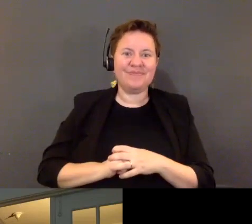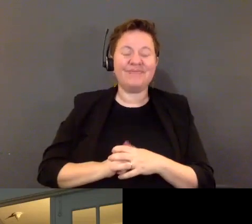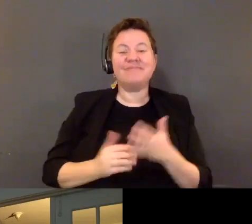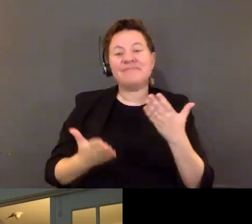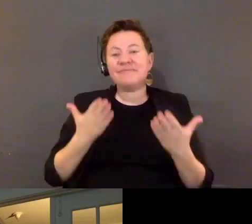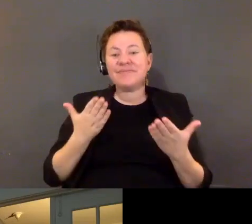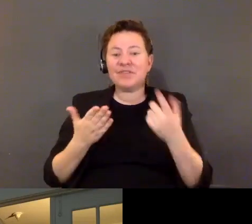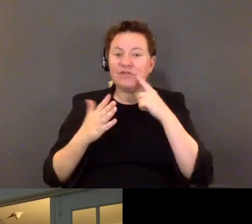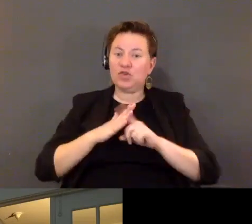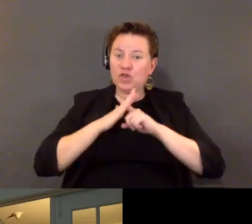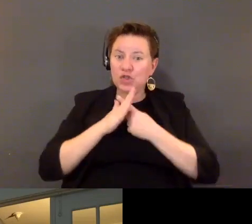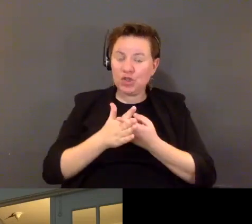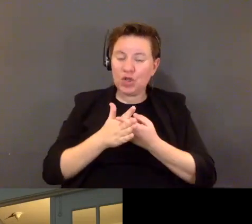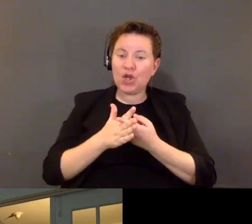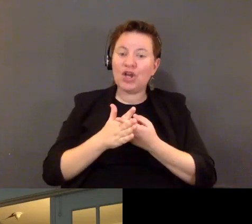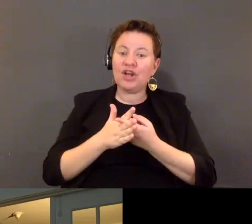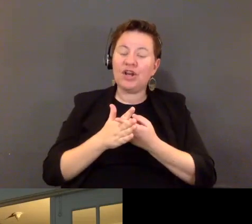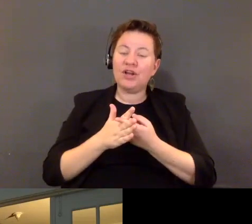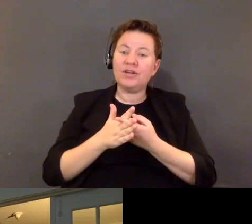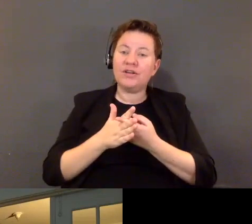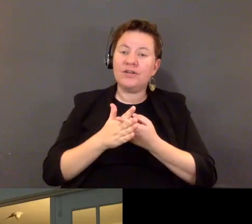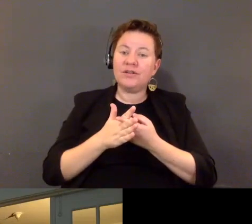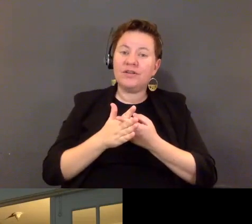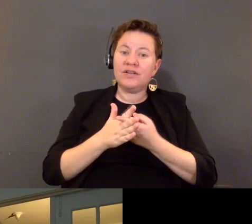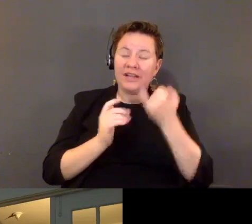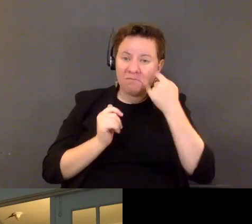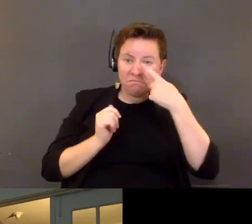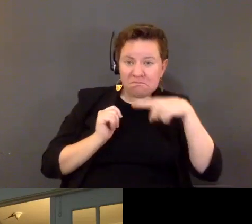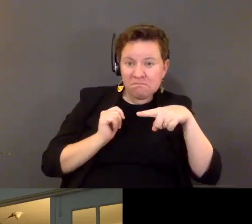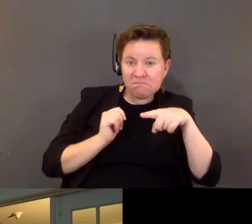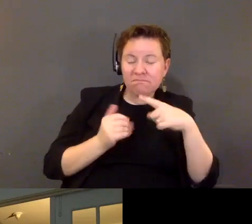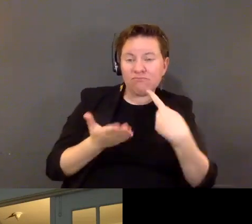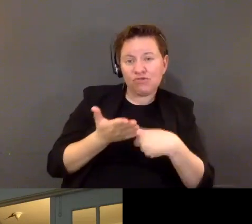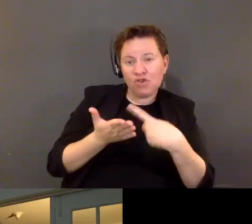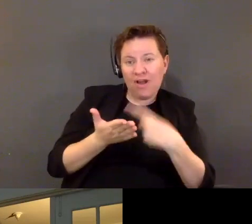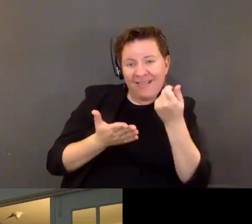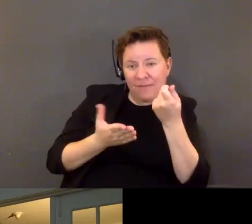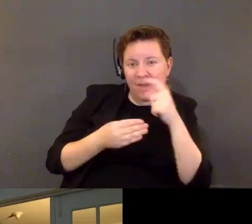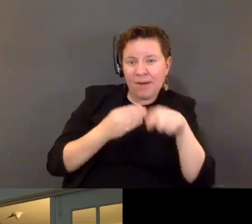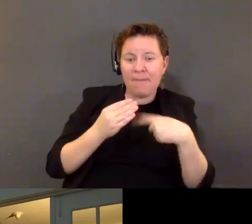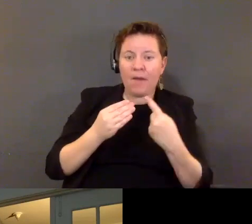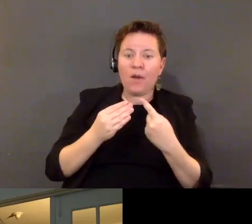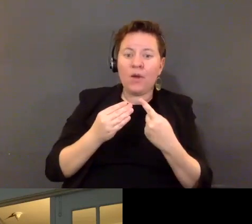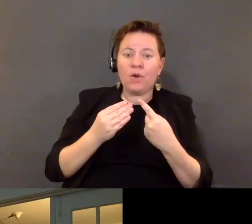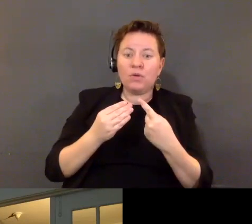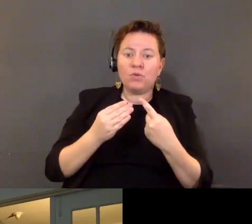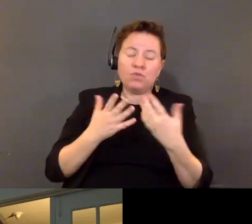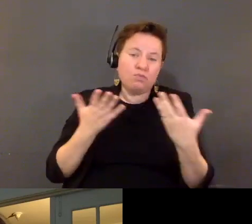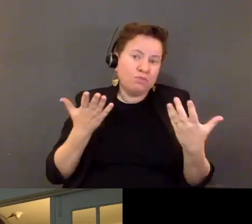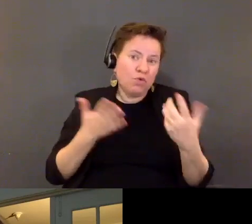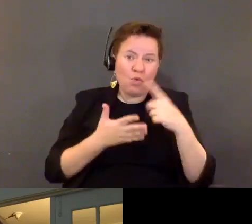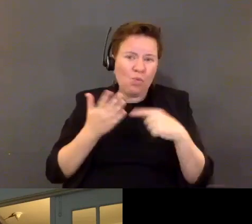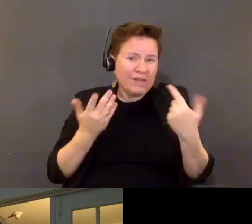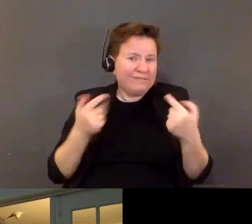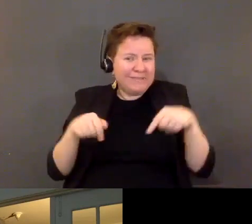starters um if you could just talk a little bit about what what is this book um because